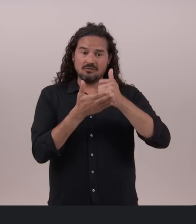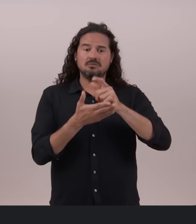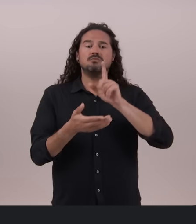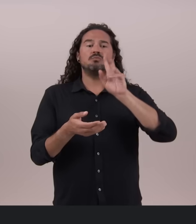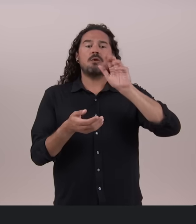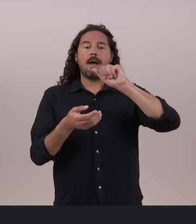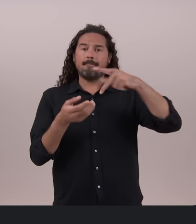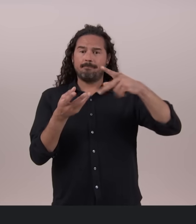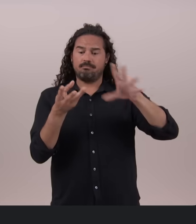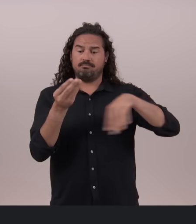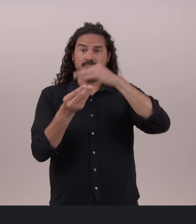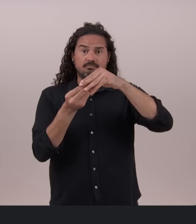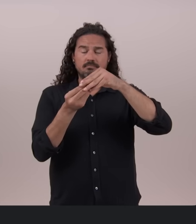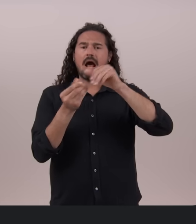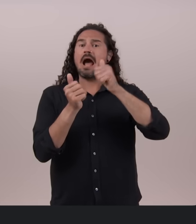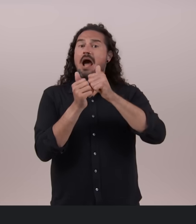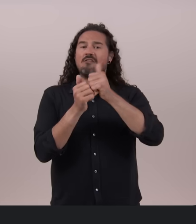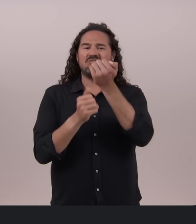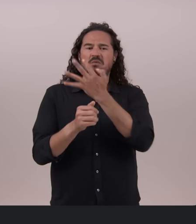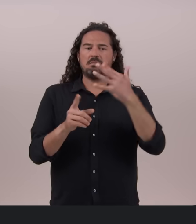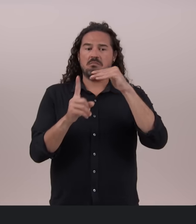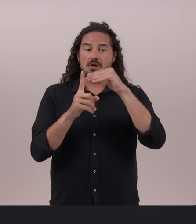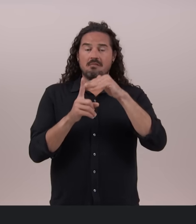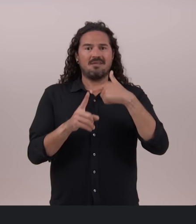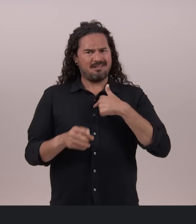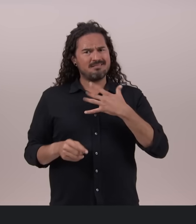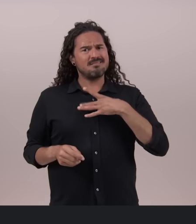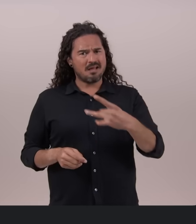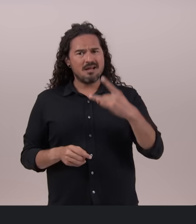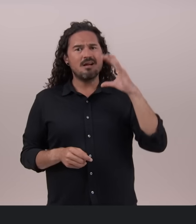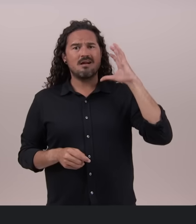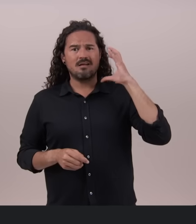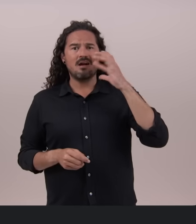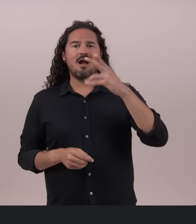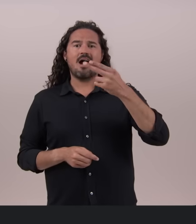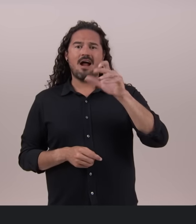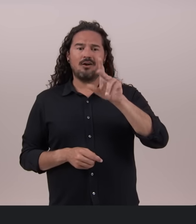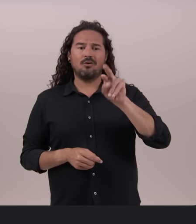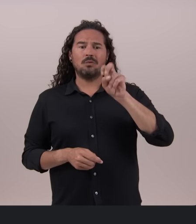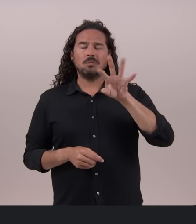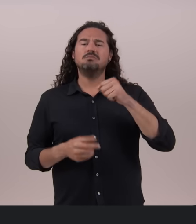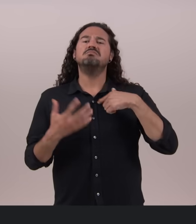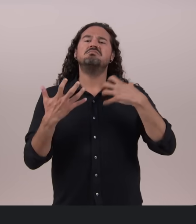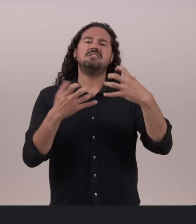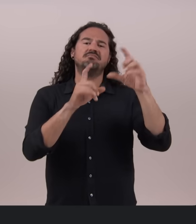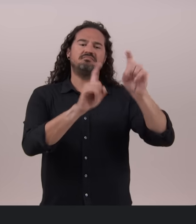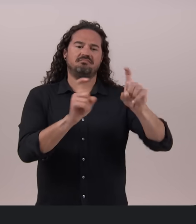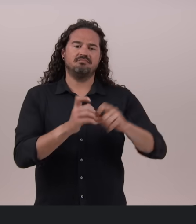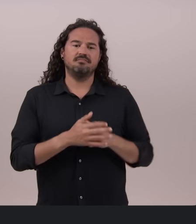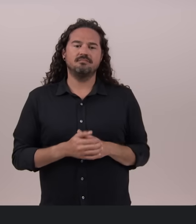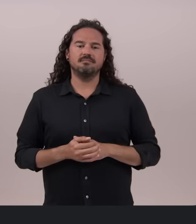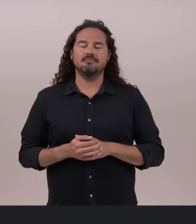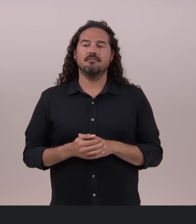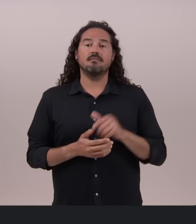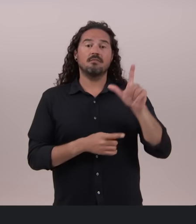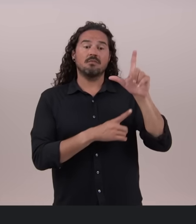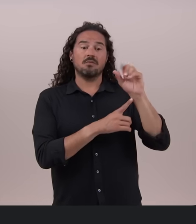Since I'm also a fan of Hacker News, let's go ahead and give it a try. Just like Logan showed in the playground,